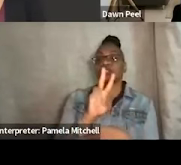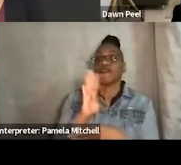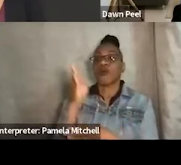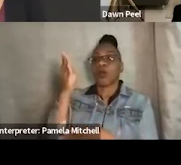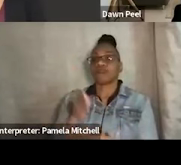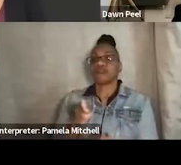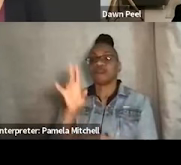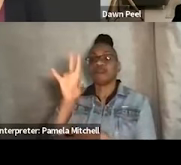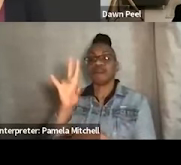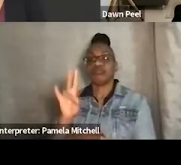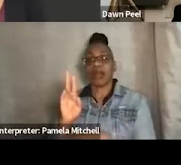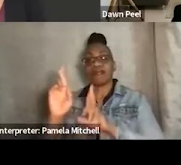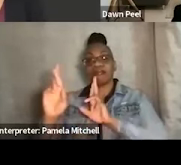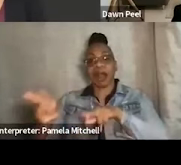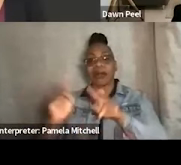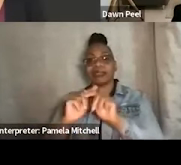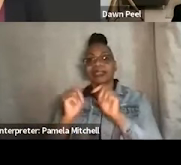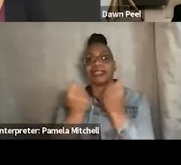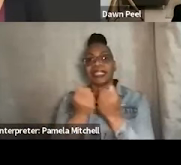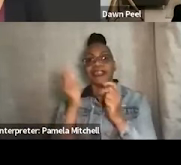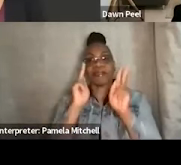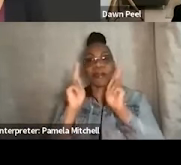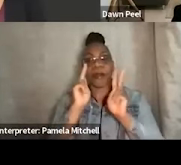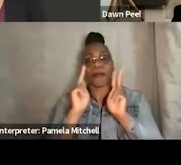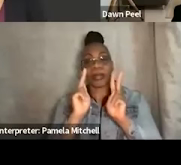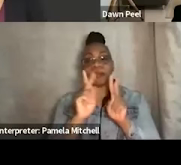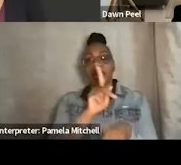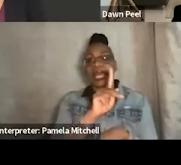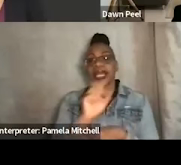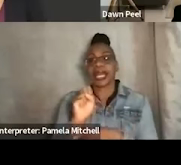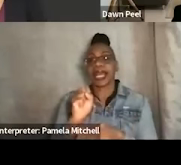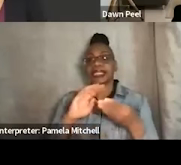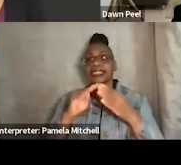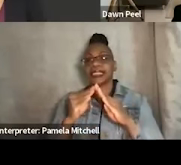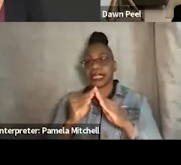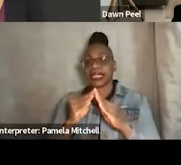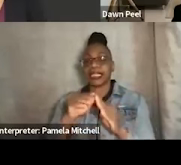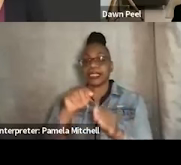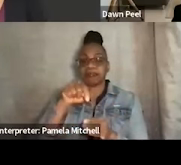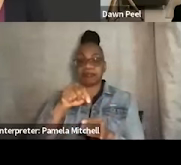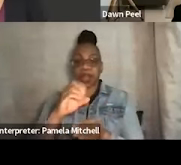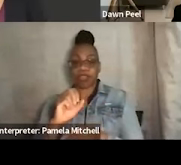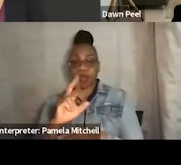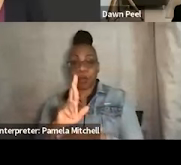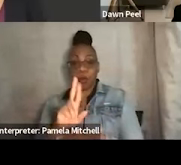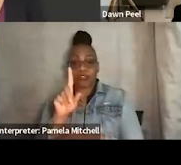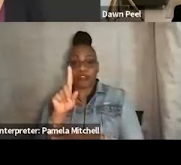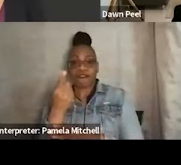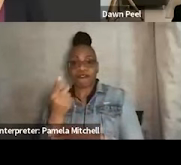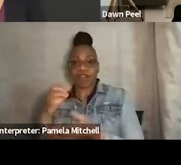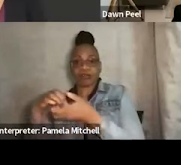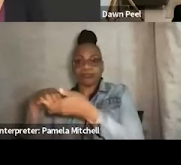for individuals in Kansas City's urban core. And this is the first such collaboration in the state of Missouri.